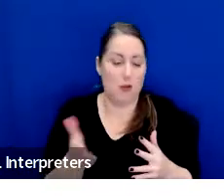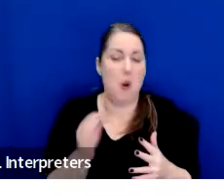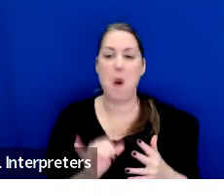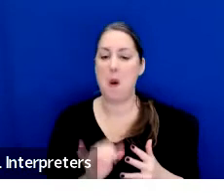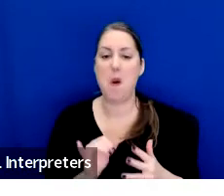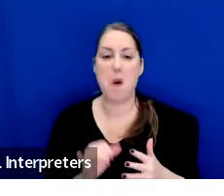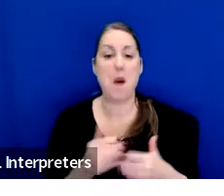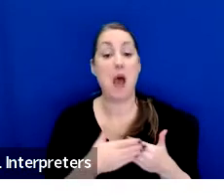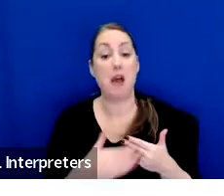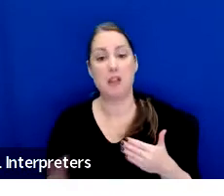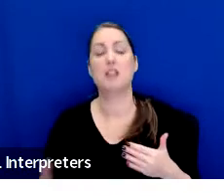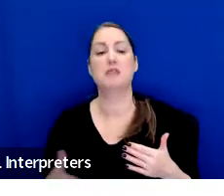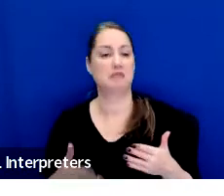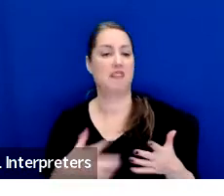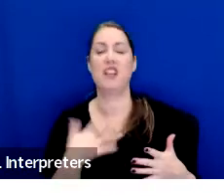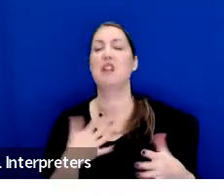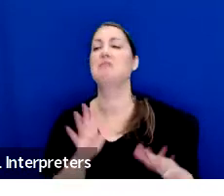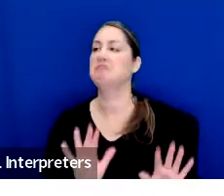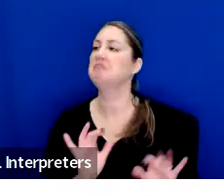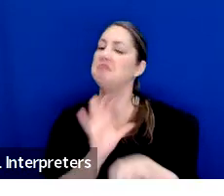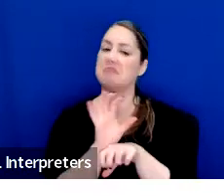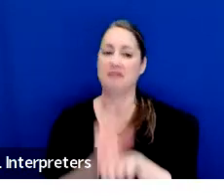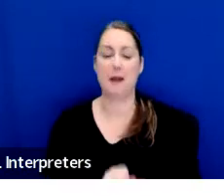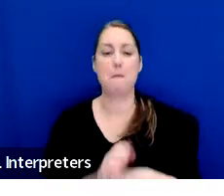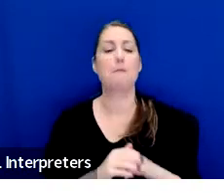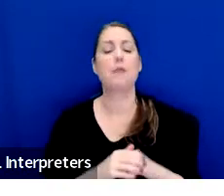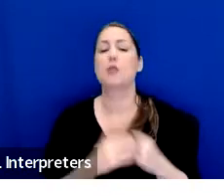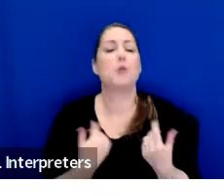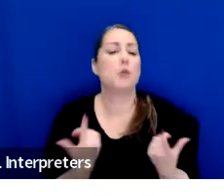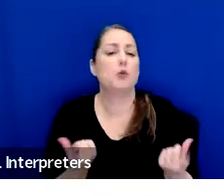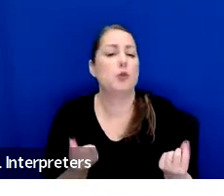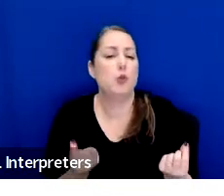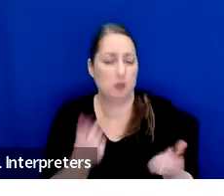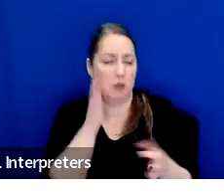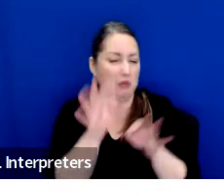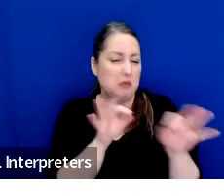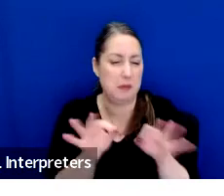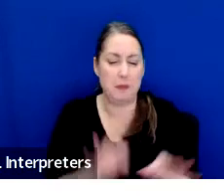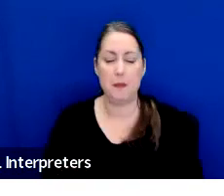okay. So this is how we work together. Okay? So like I said,